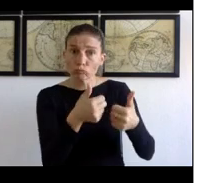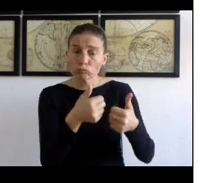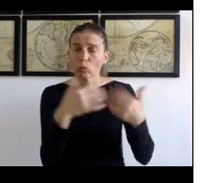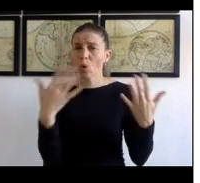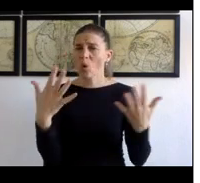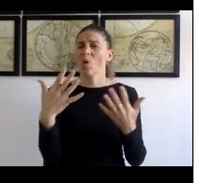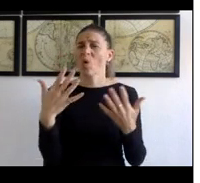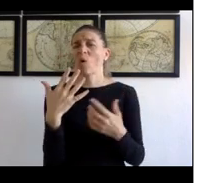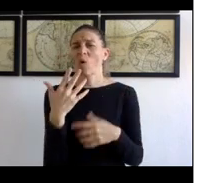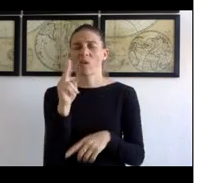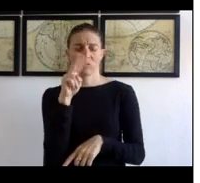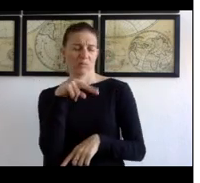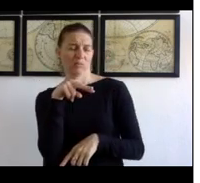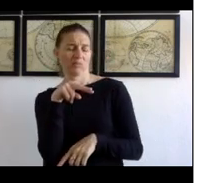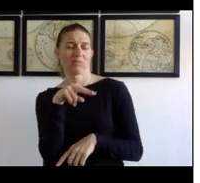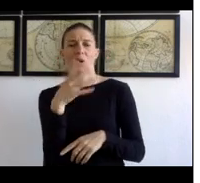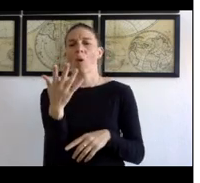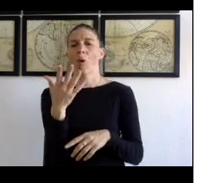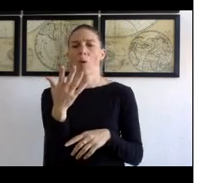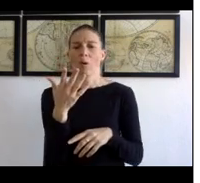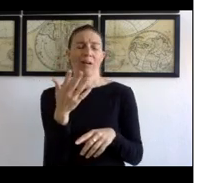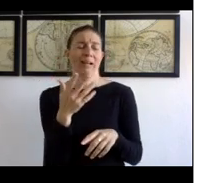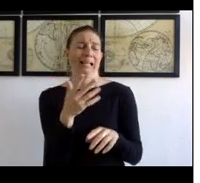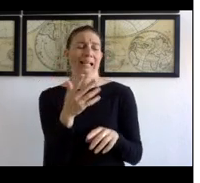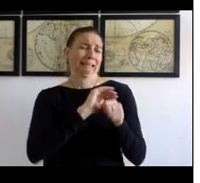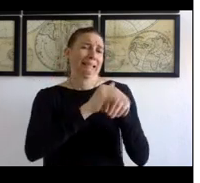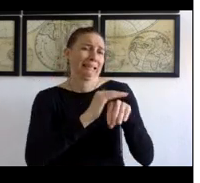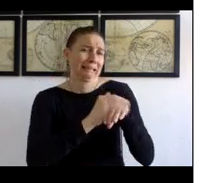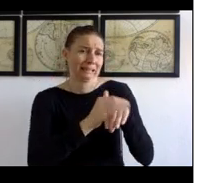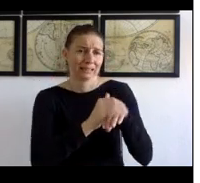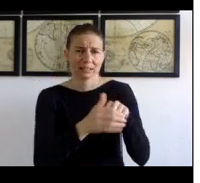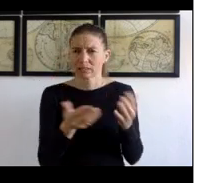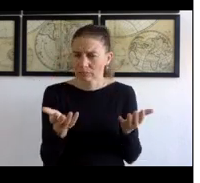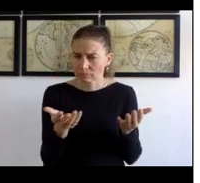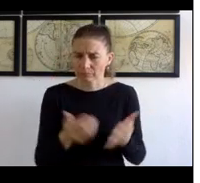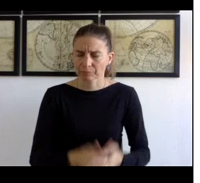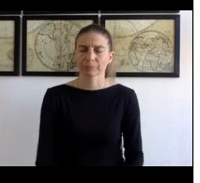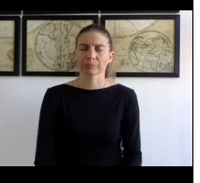on the type of work in which persons with disabilities are engaged.